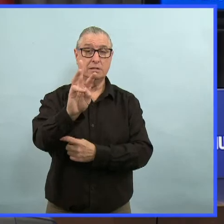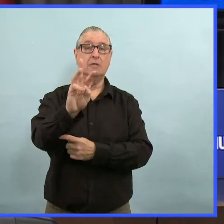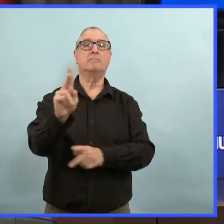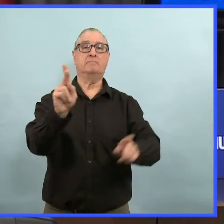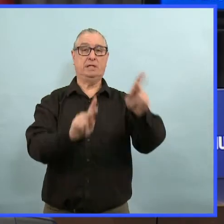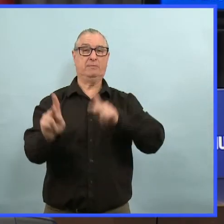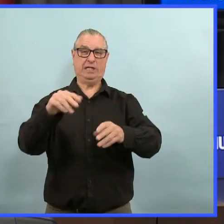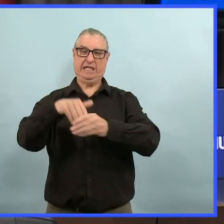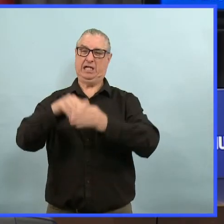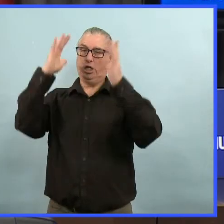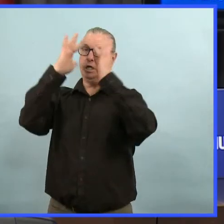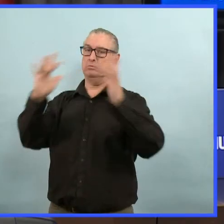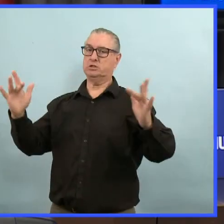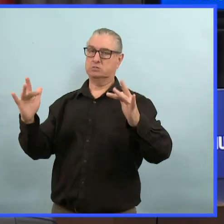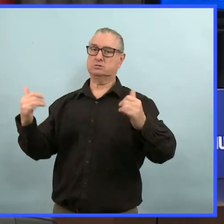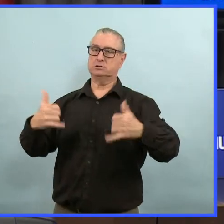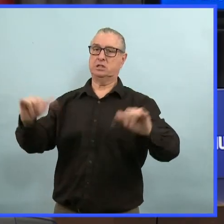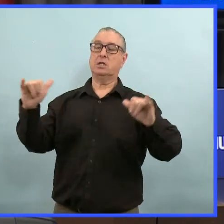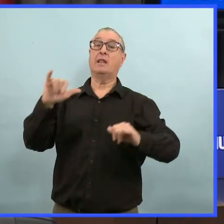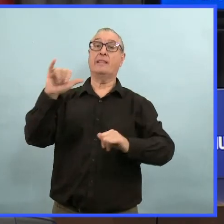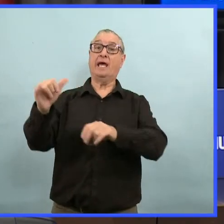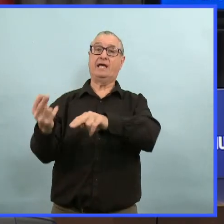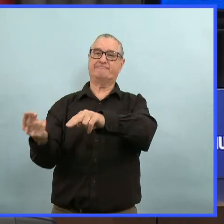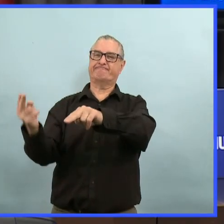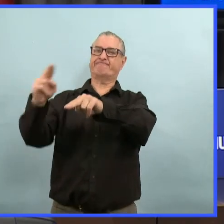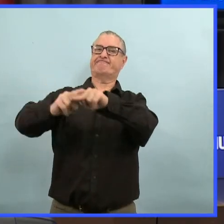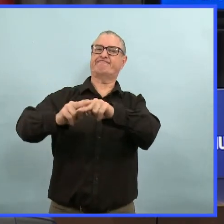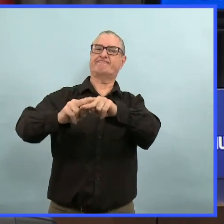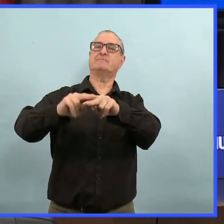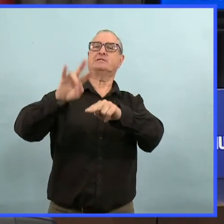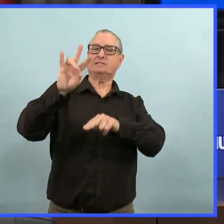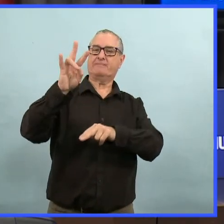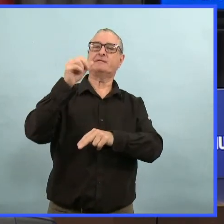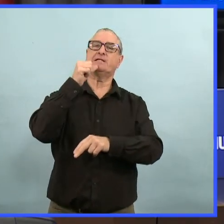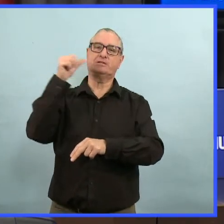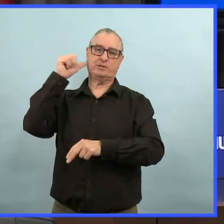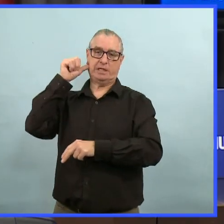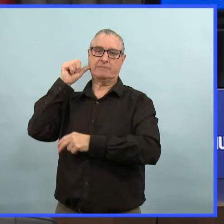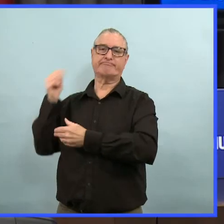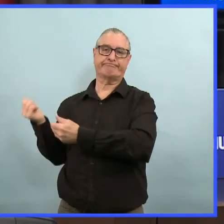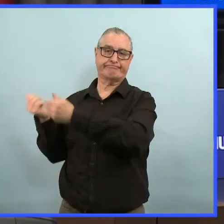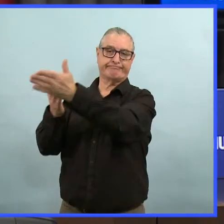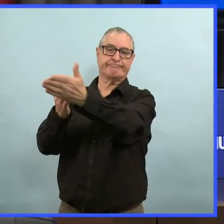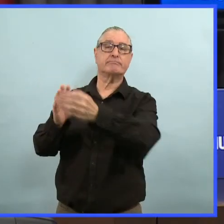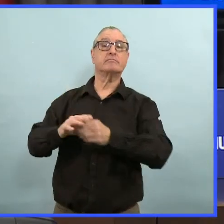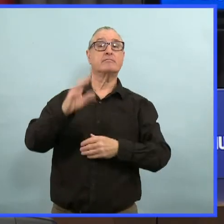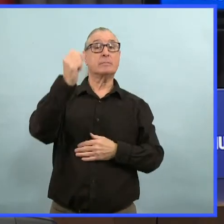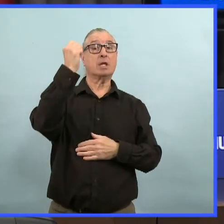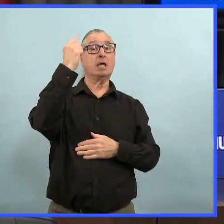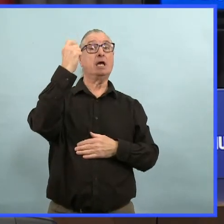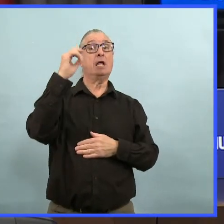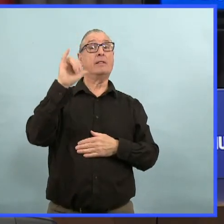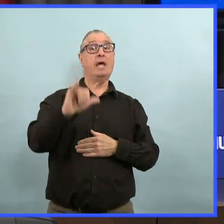in icu has declined by almost 16 percent in the last week from 38 patients last thursday